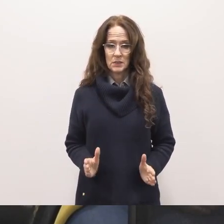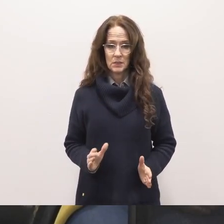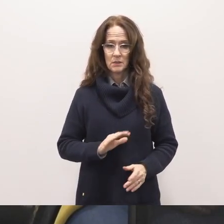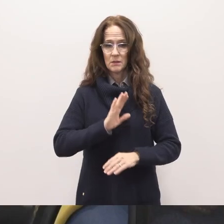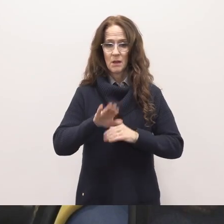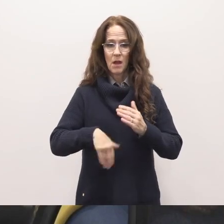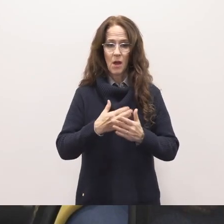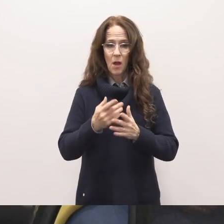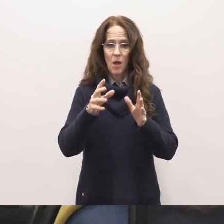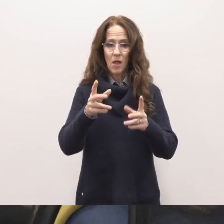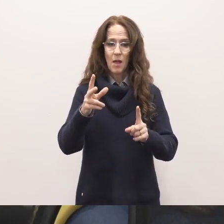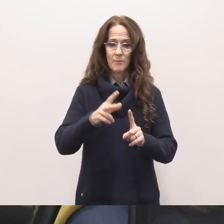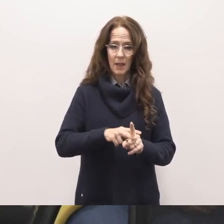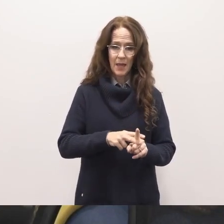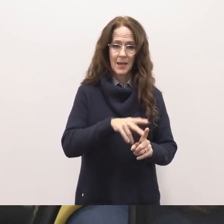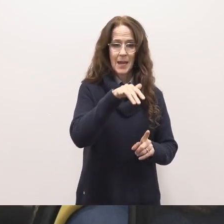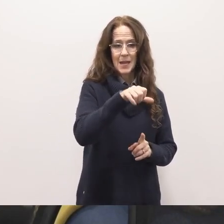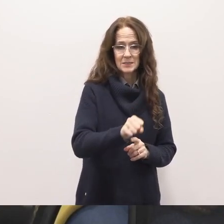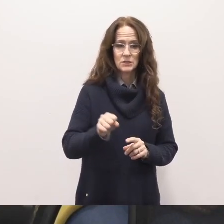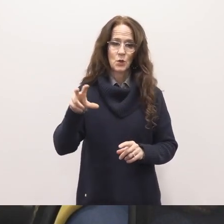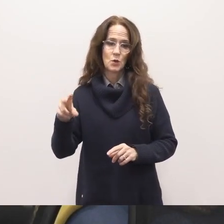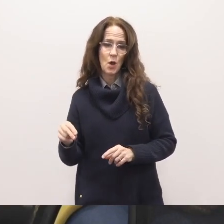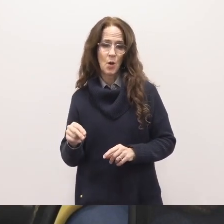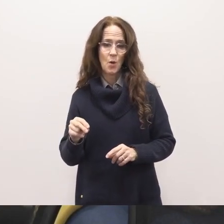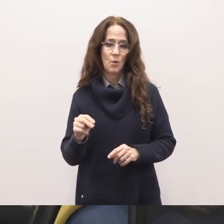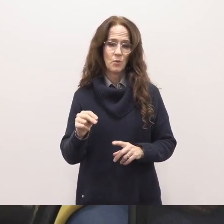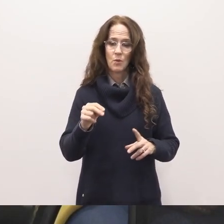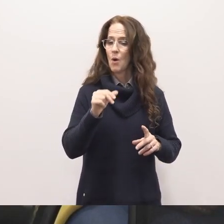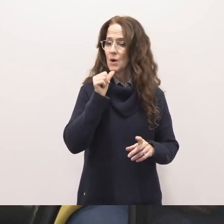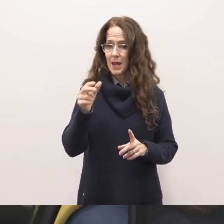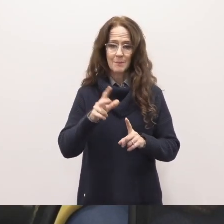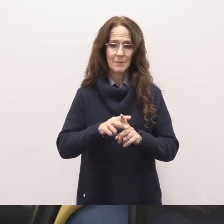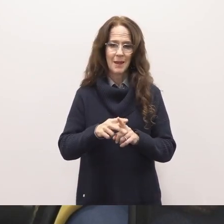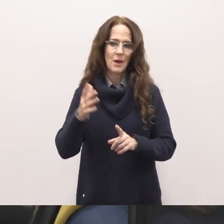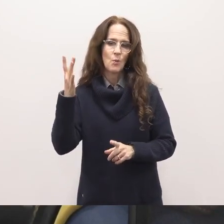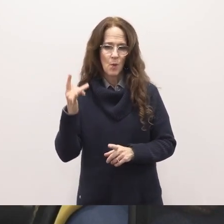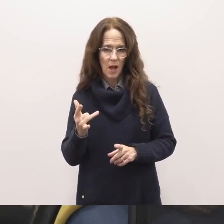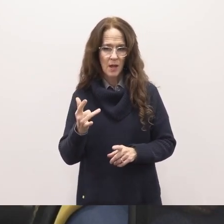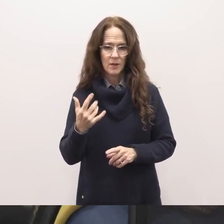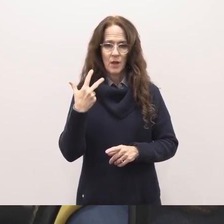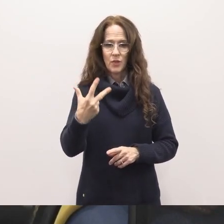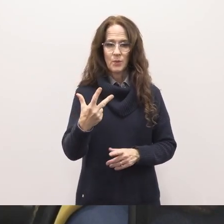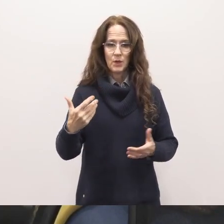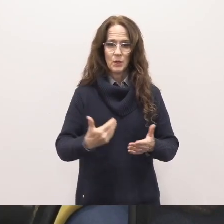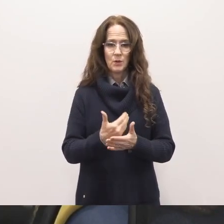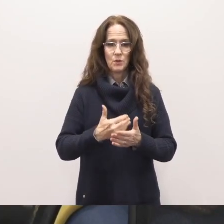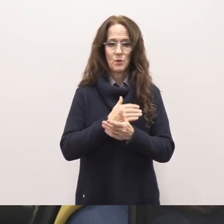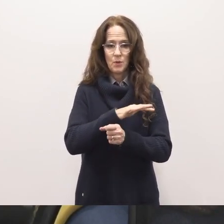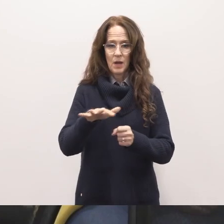so you'll see a list there that says yes or no or not applicable and why. There were three new areas we had to test this year.